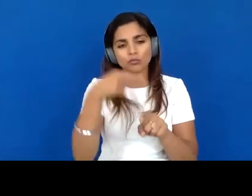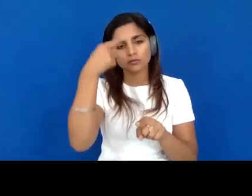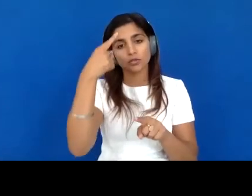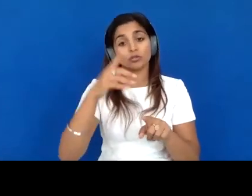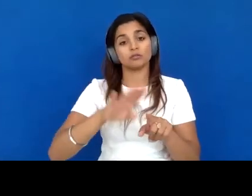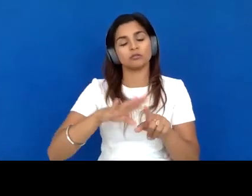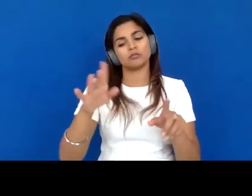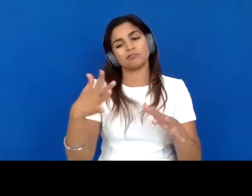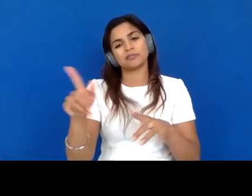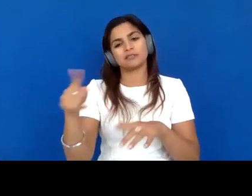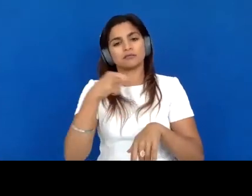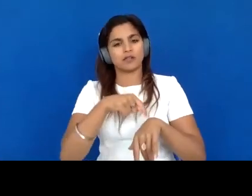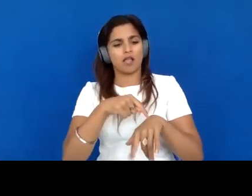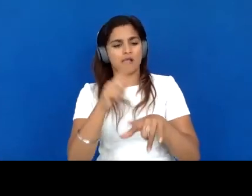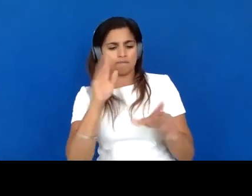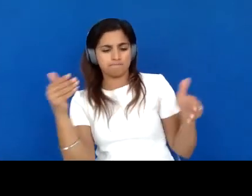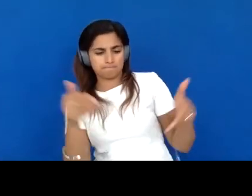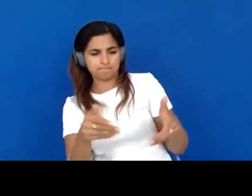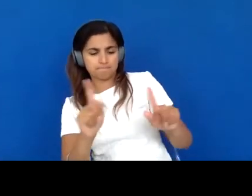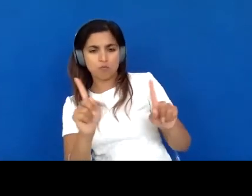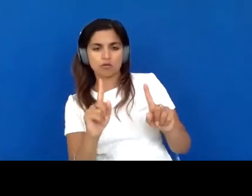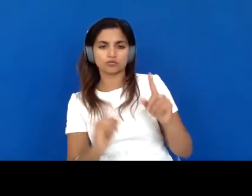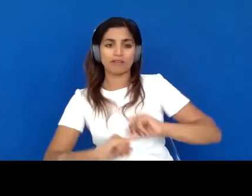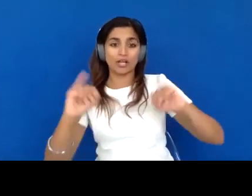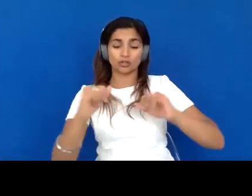medical research including studies conducted 15 years after the gas leak